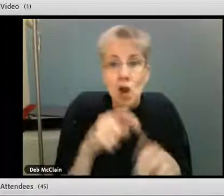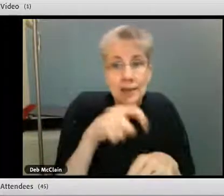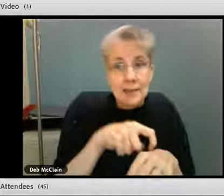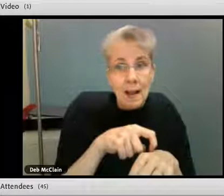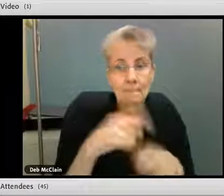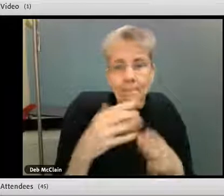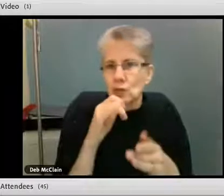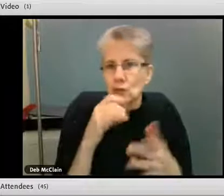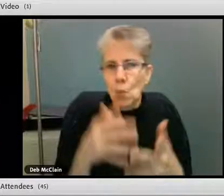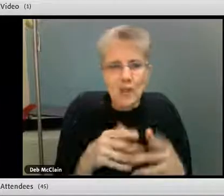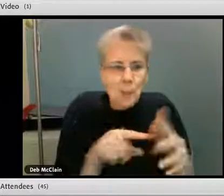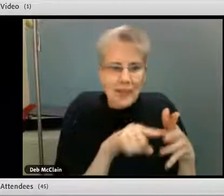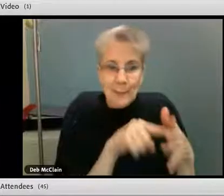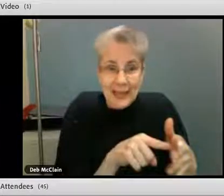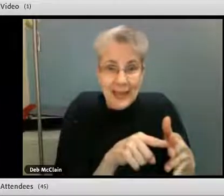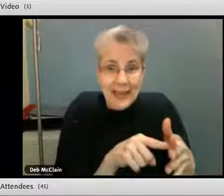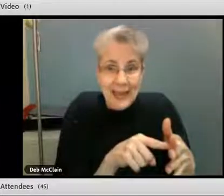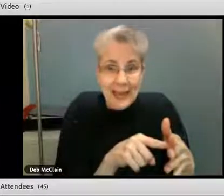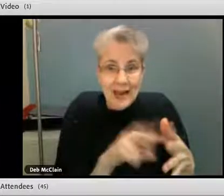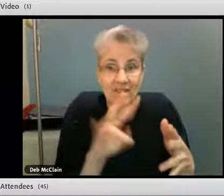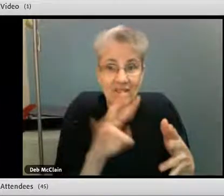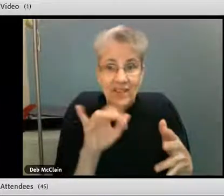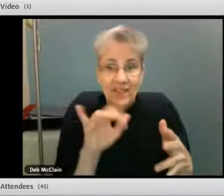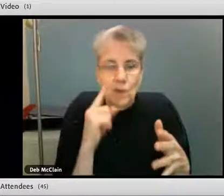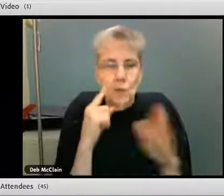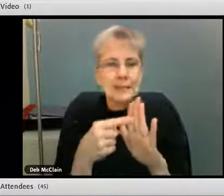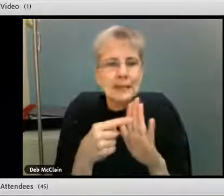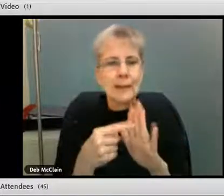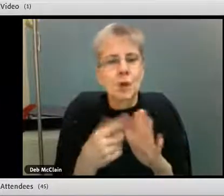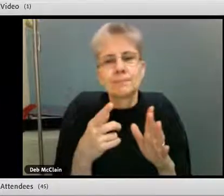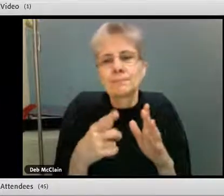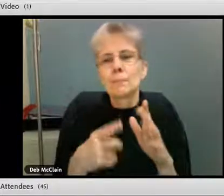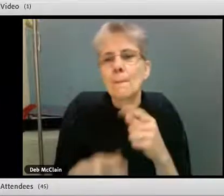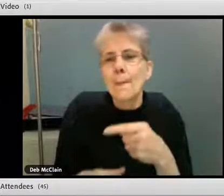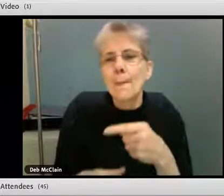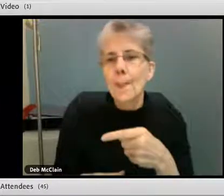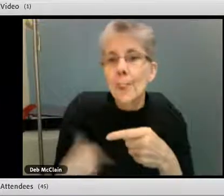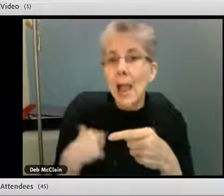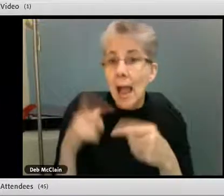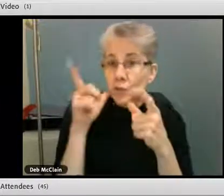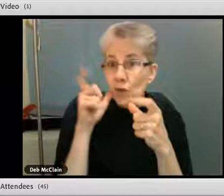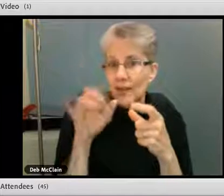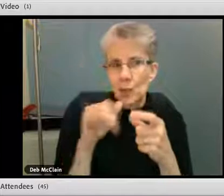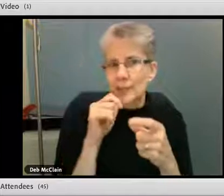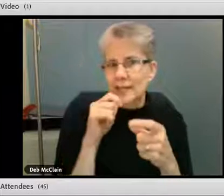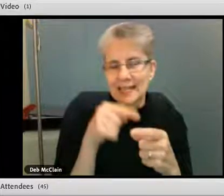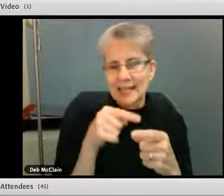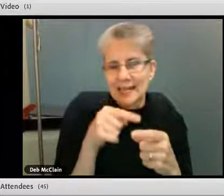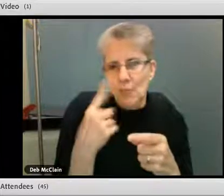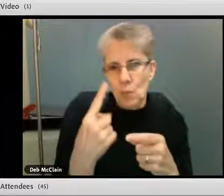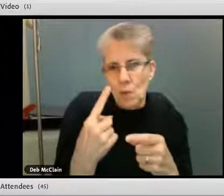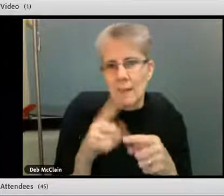For example, I took a video. This is not the video. This is somebody cutting lettuce,